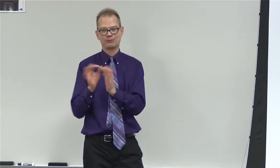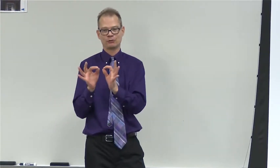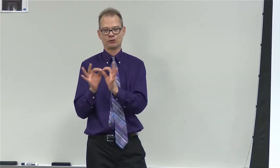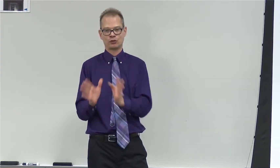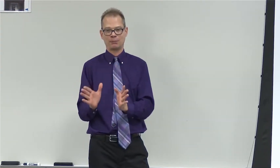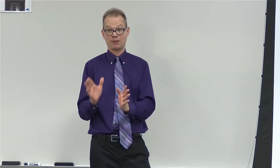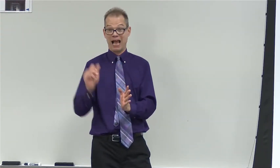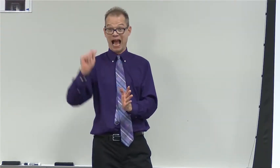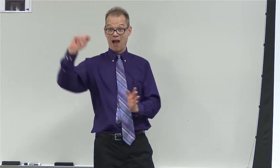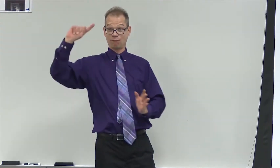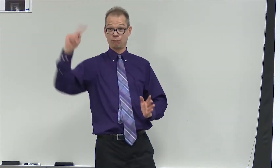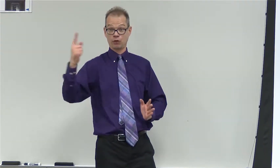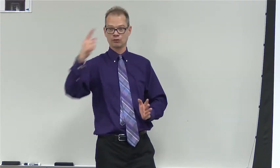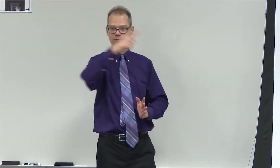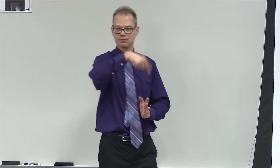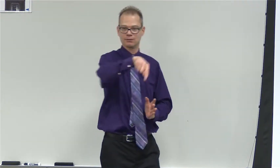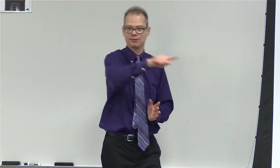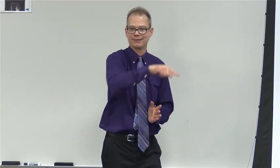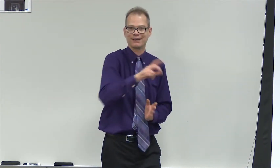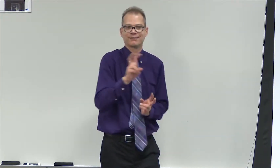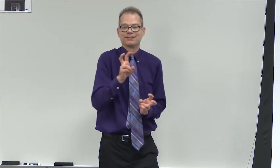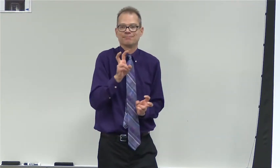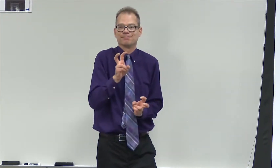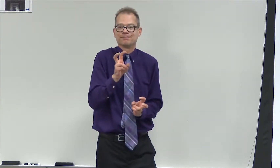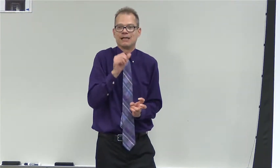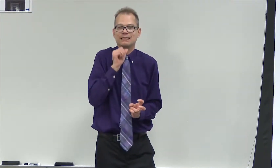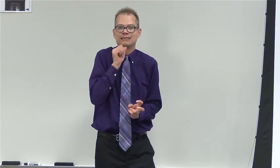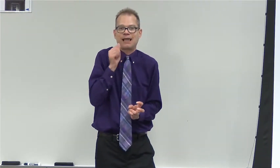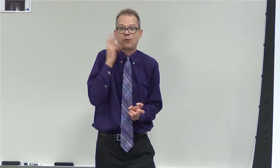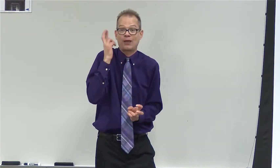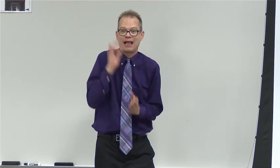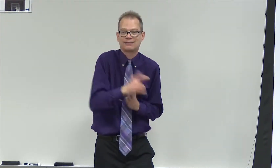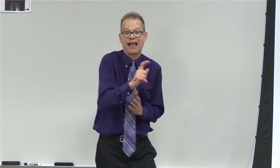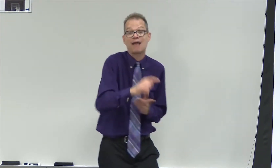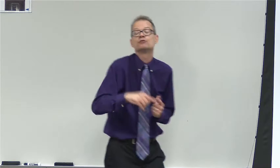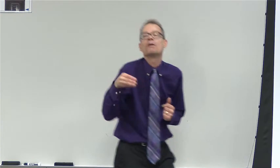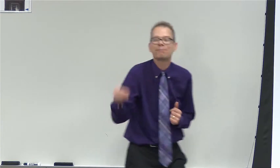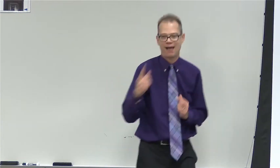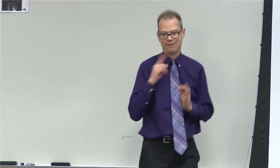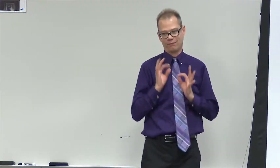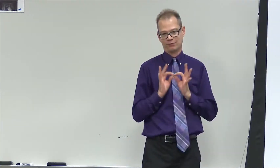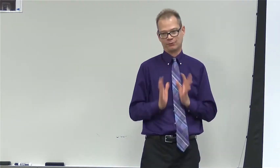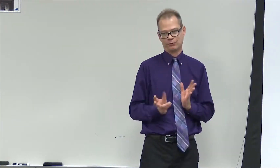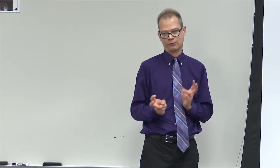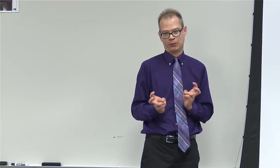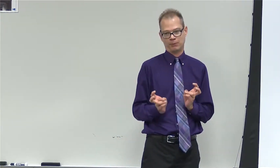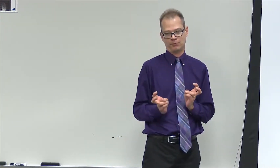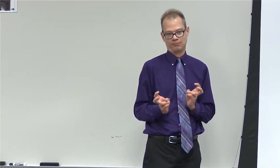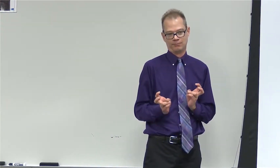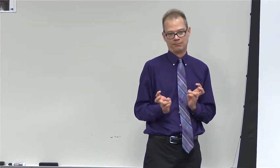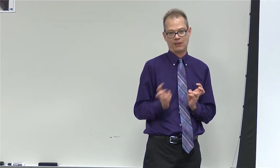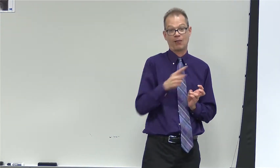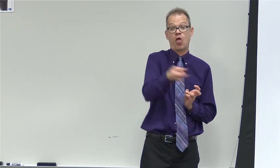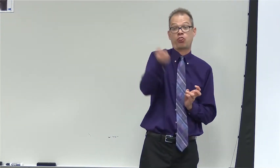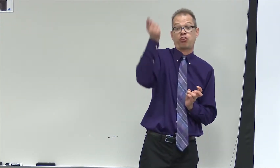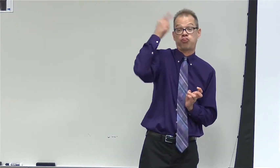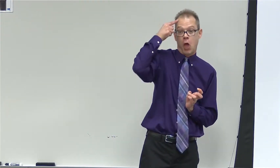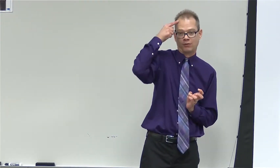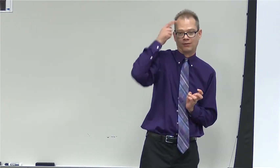working with interpreters.